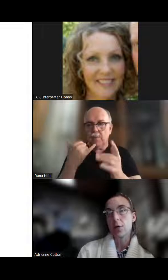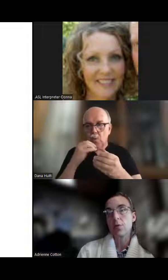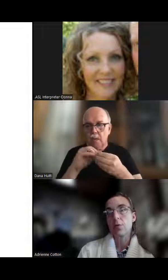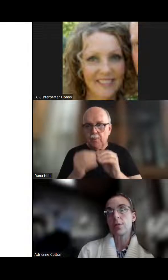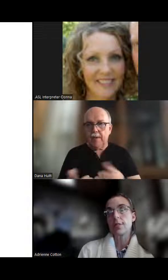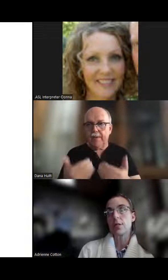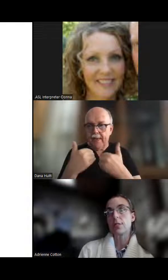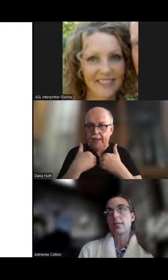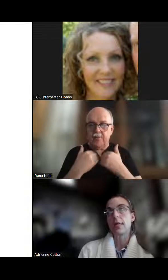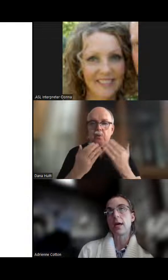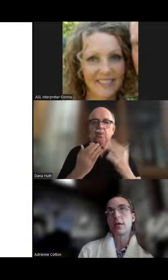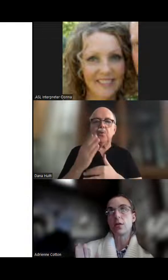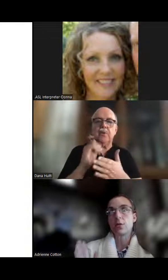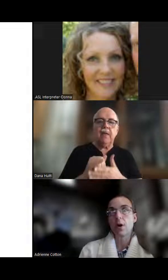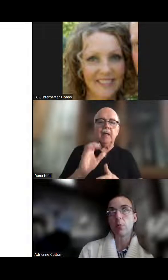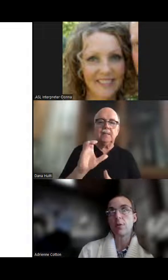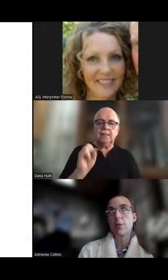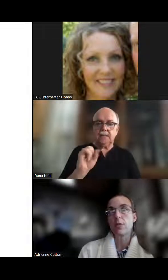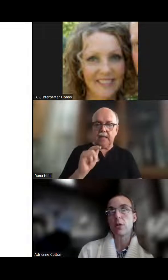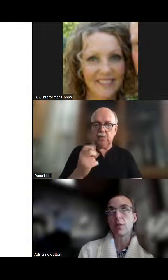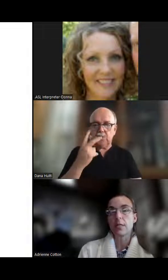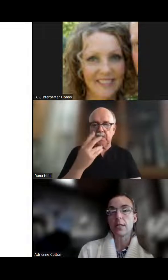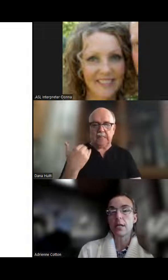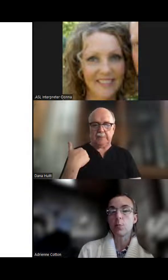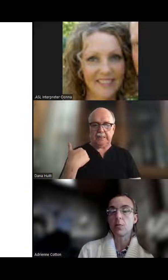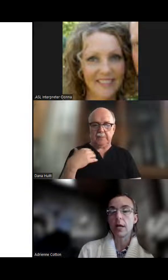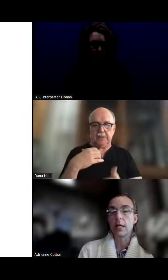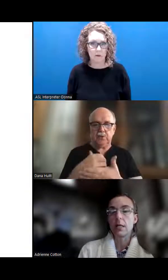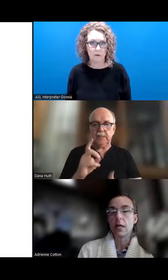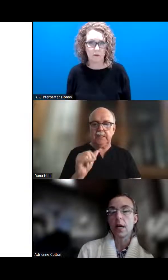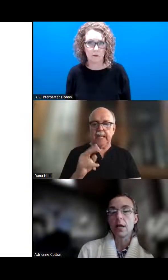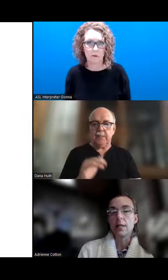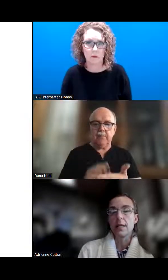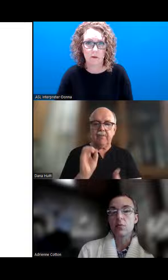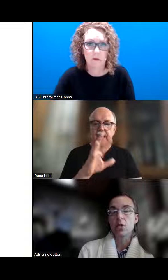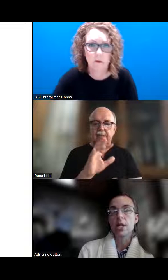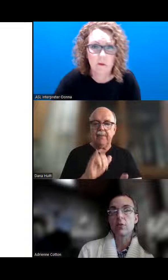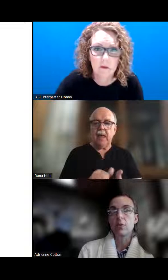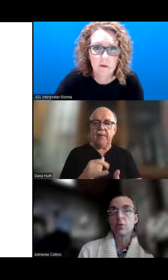. And? I I work directly with my clients to figure out a schedule that works for both them and myself